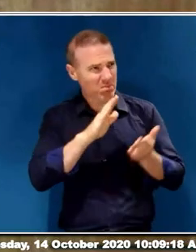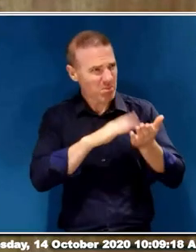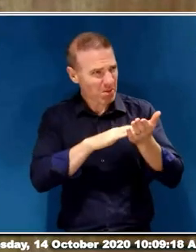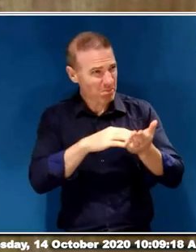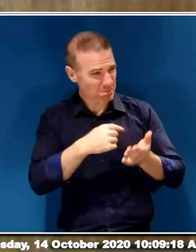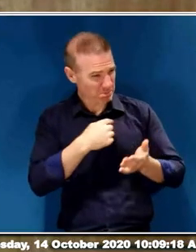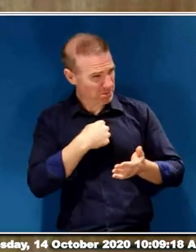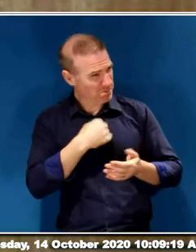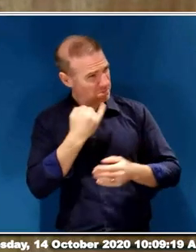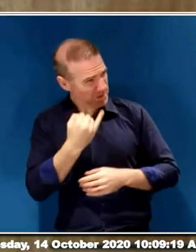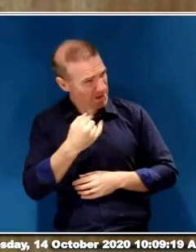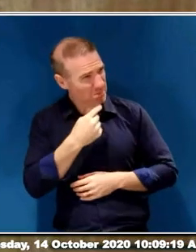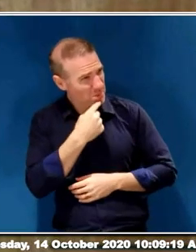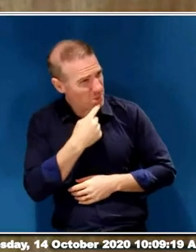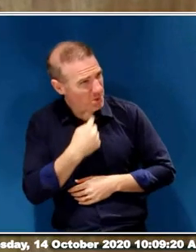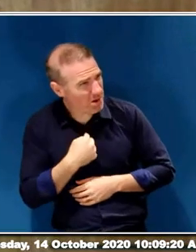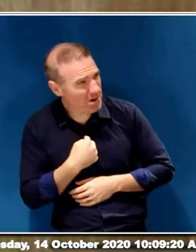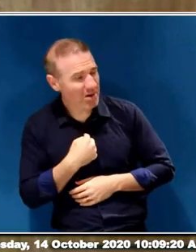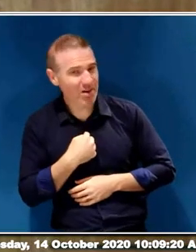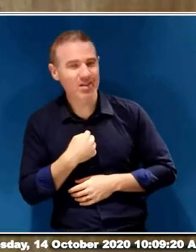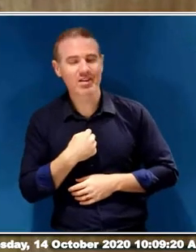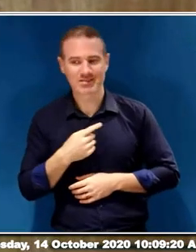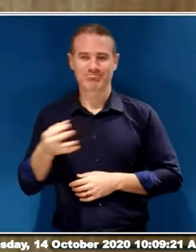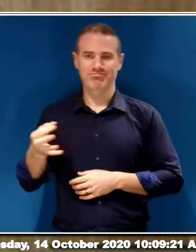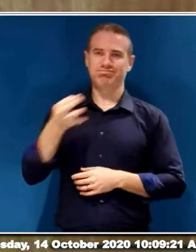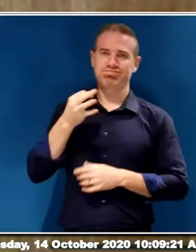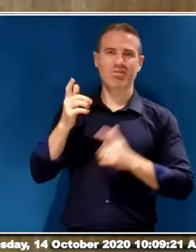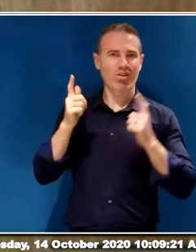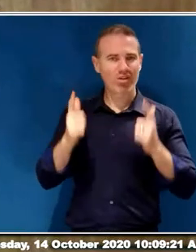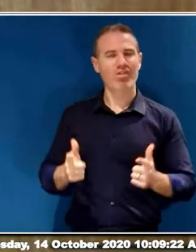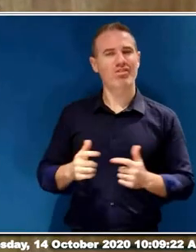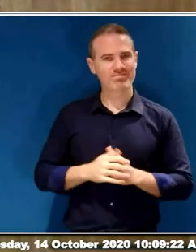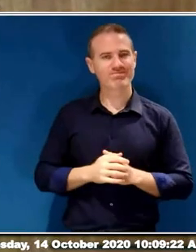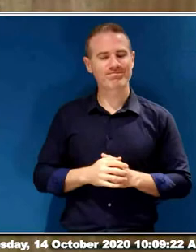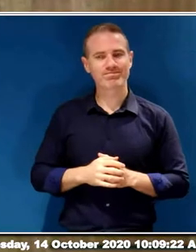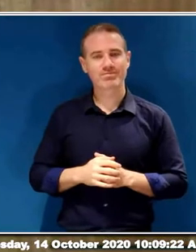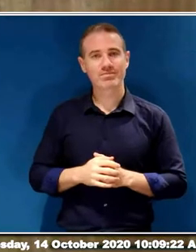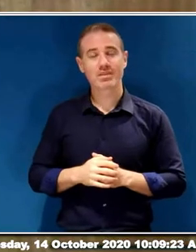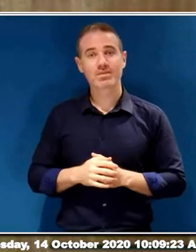He is always remorseful after he has had a meltdown and has had